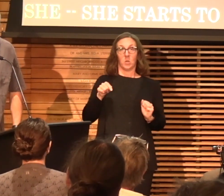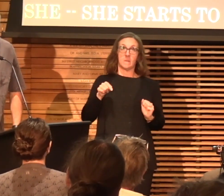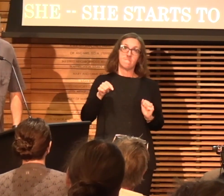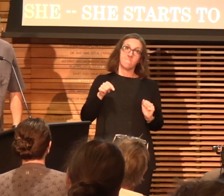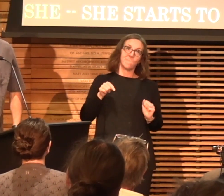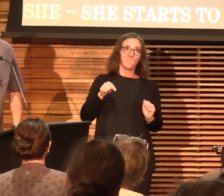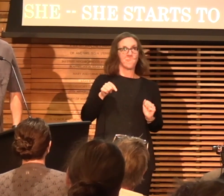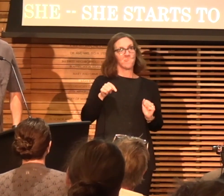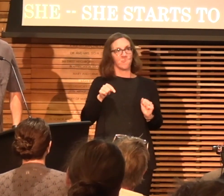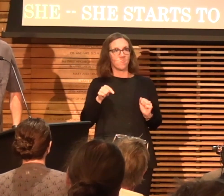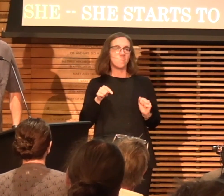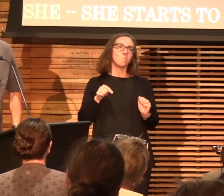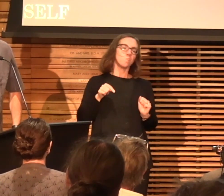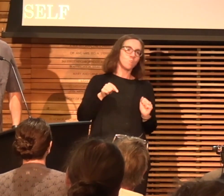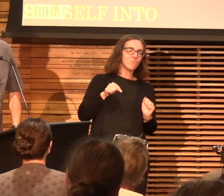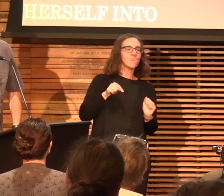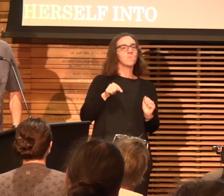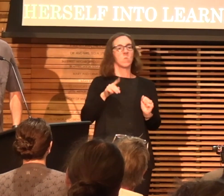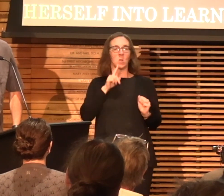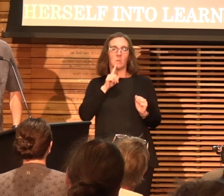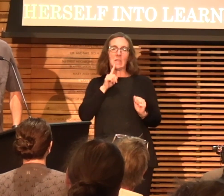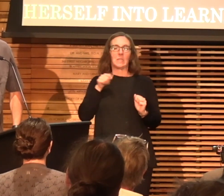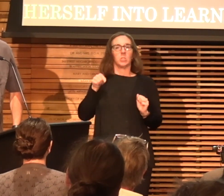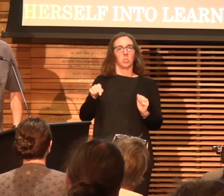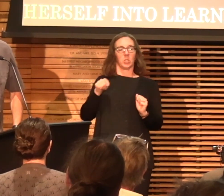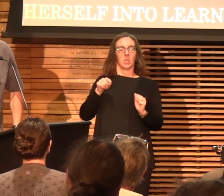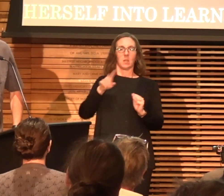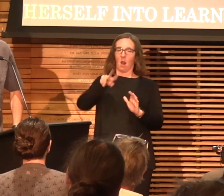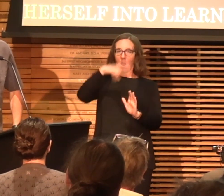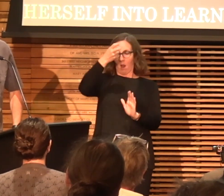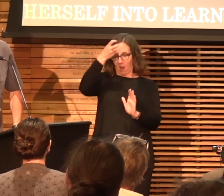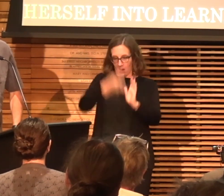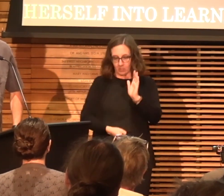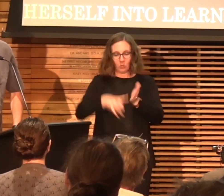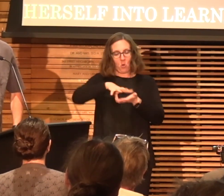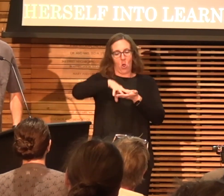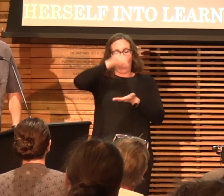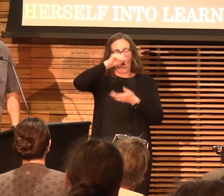throw herself into learning about the situation in South Africa.